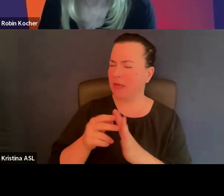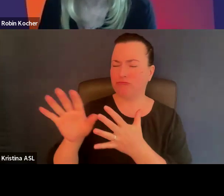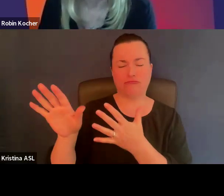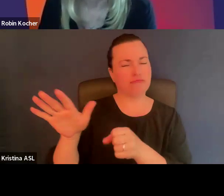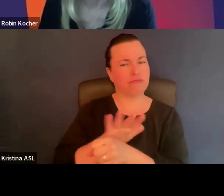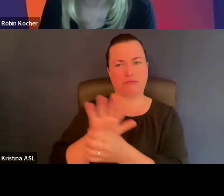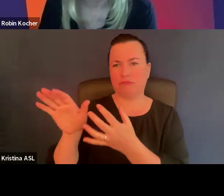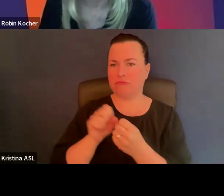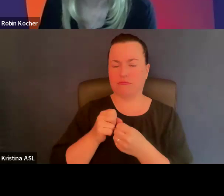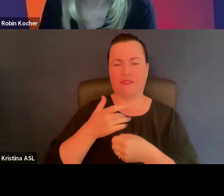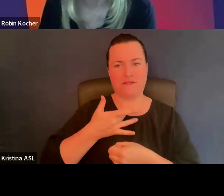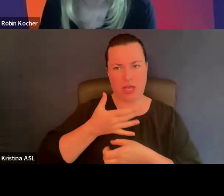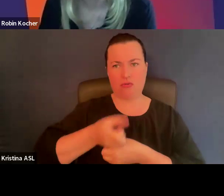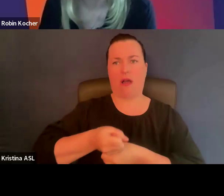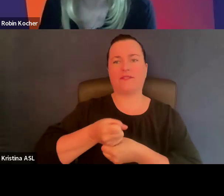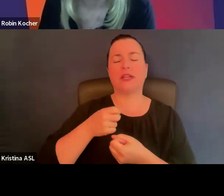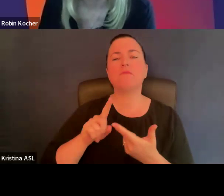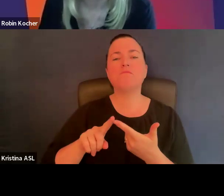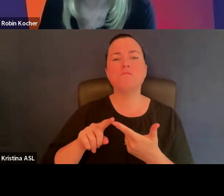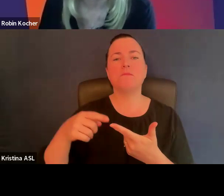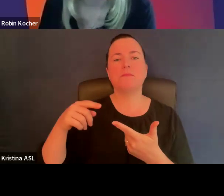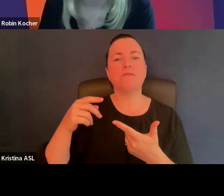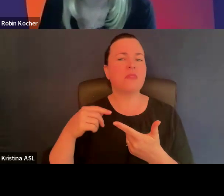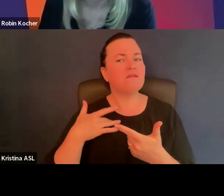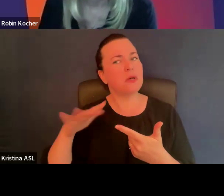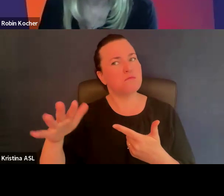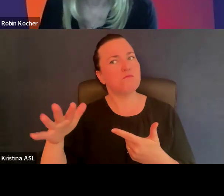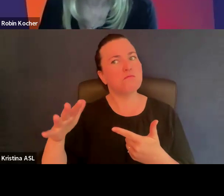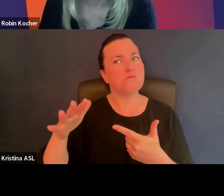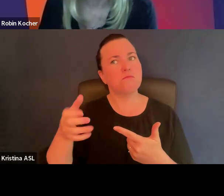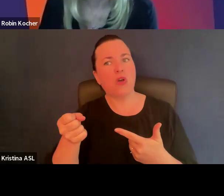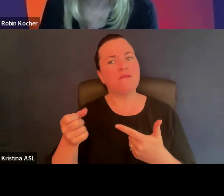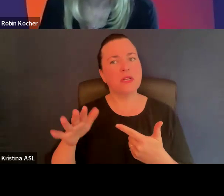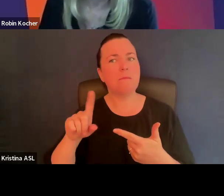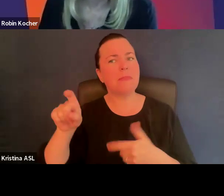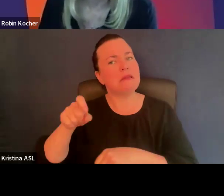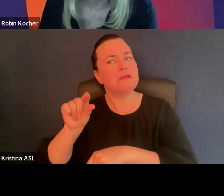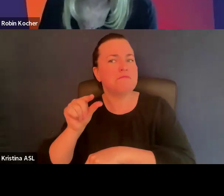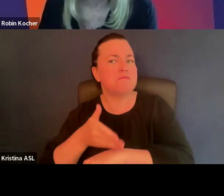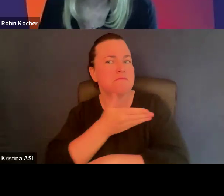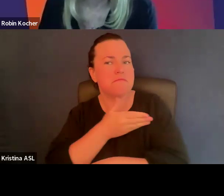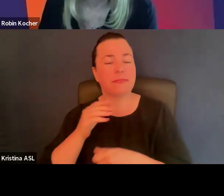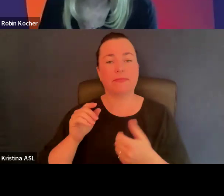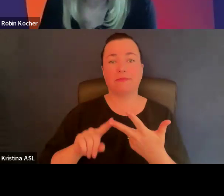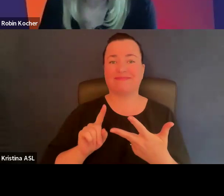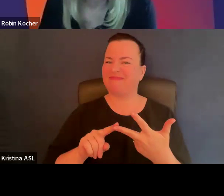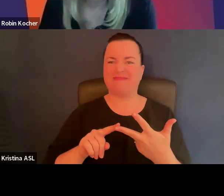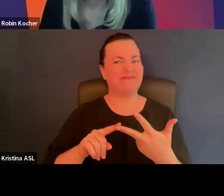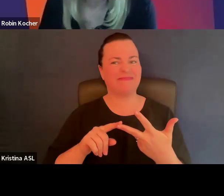Fairly confident, I have some skills, but I want to get better. And C, not confident, I don't know much about it,